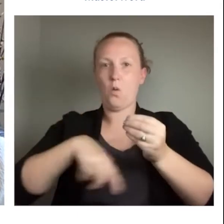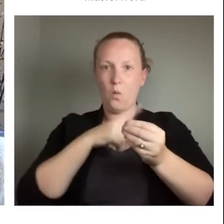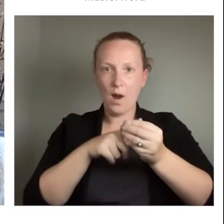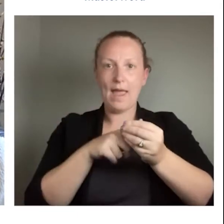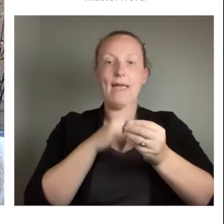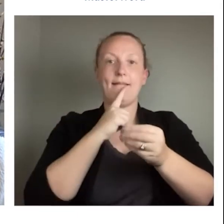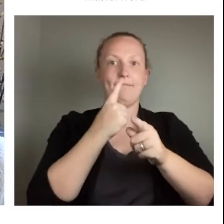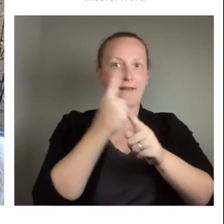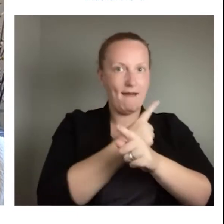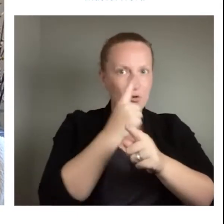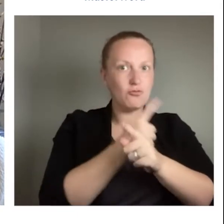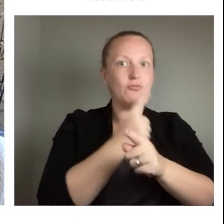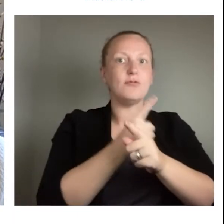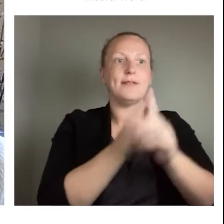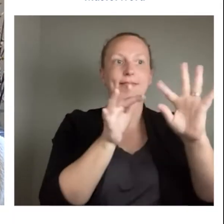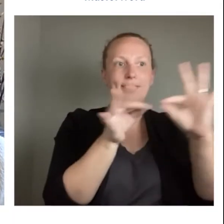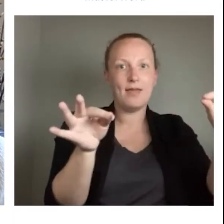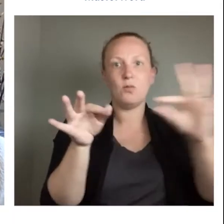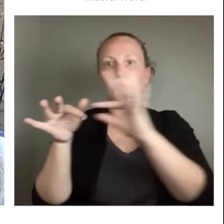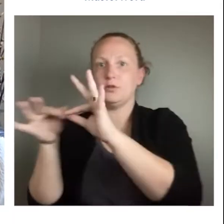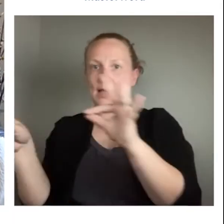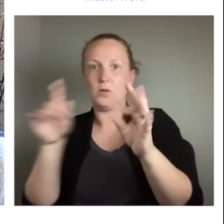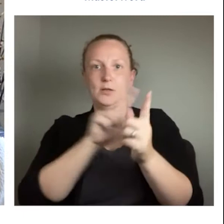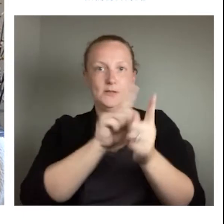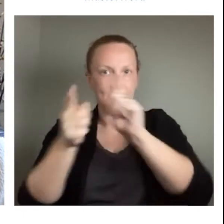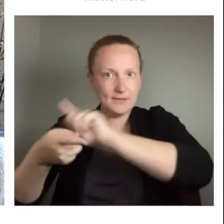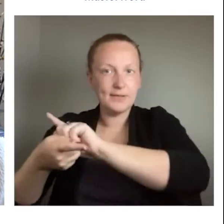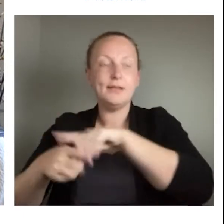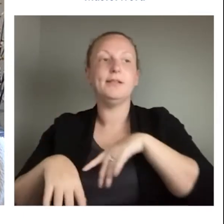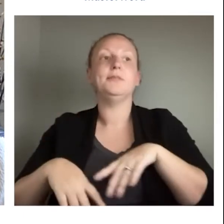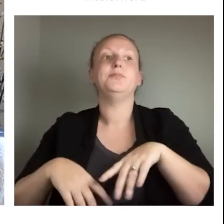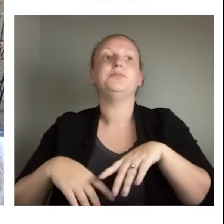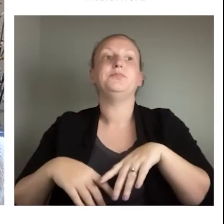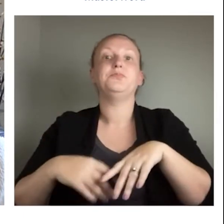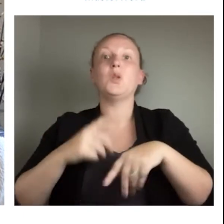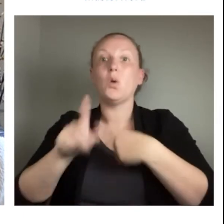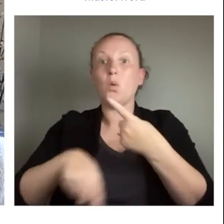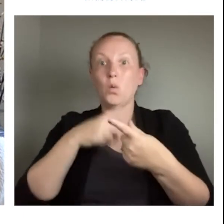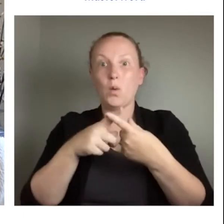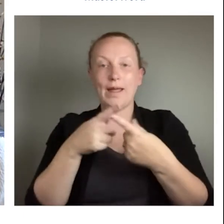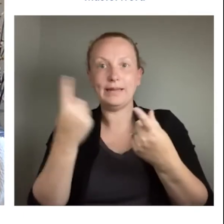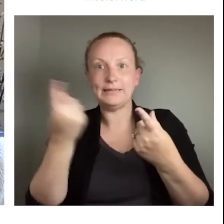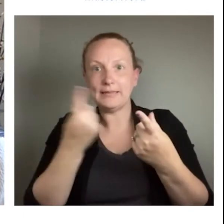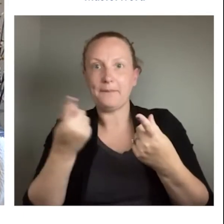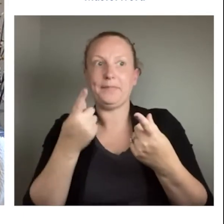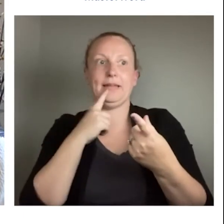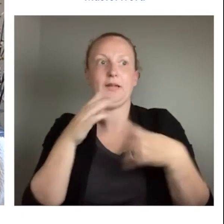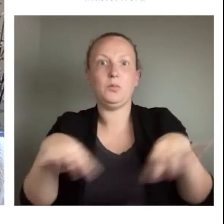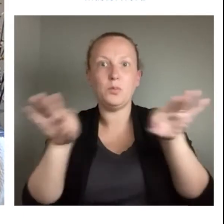Ah, I can say from firsthand that this experience with COVID on my first interpretation for a larger parent